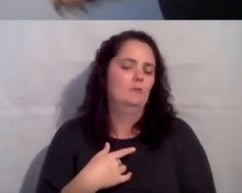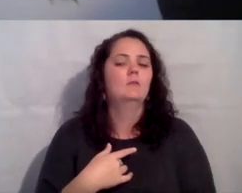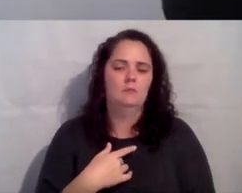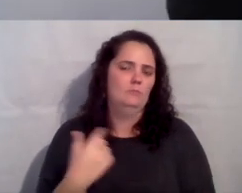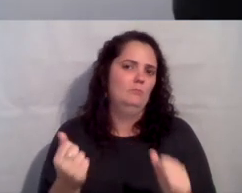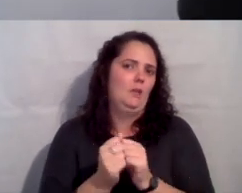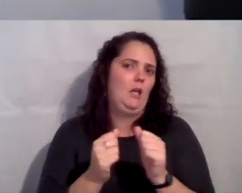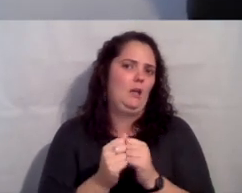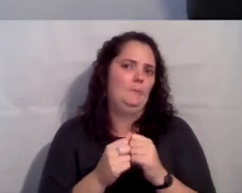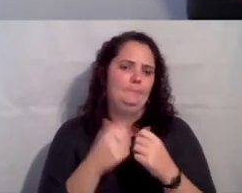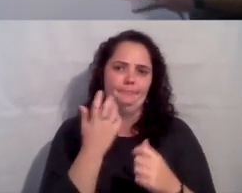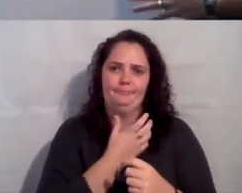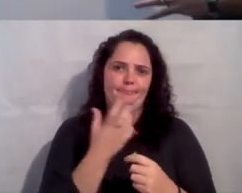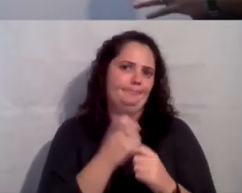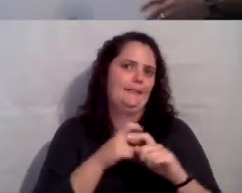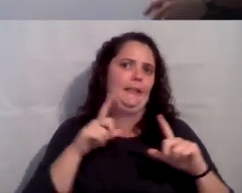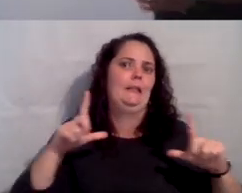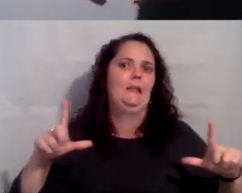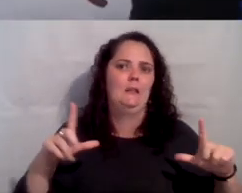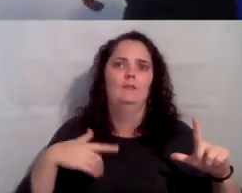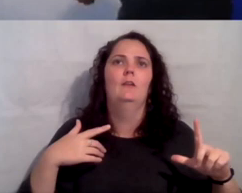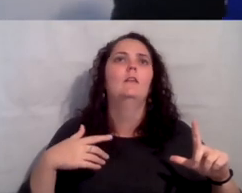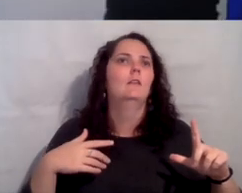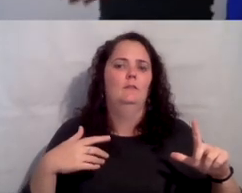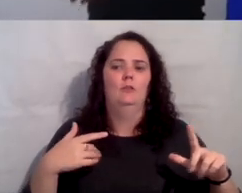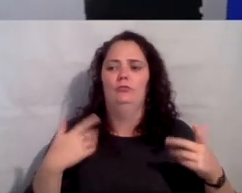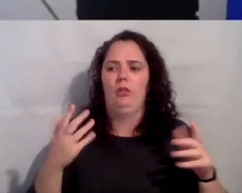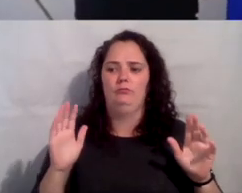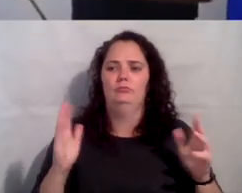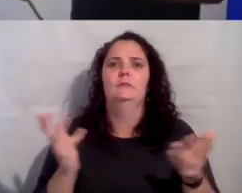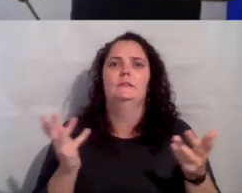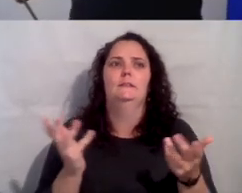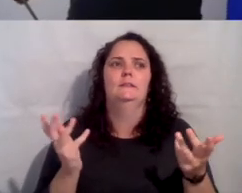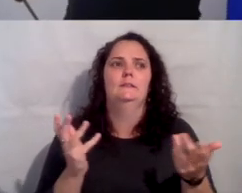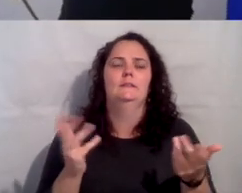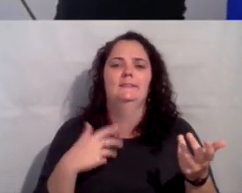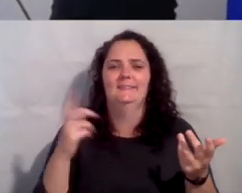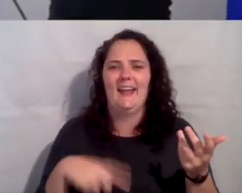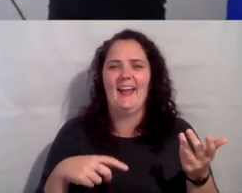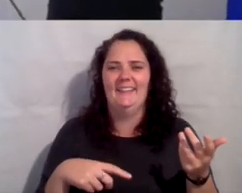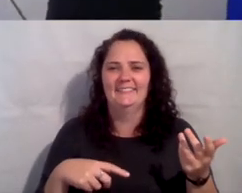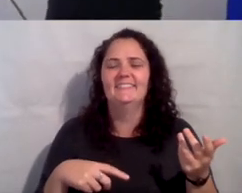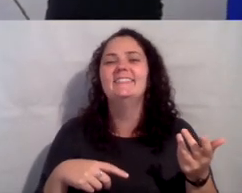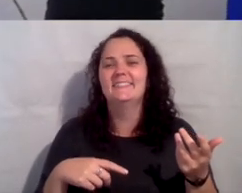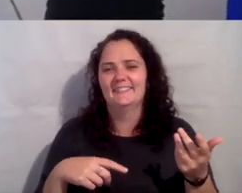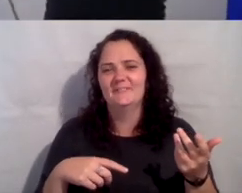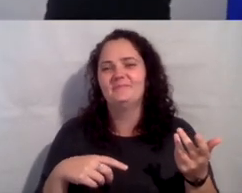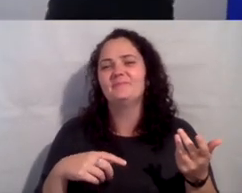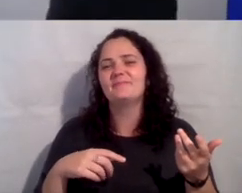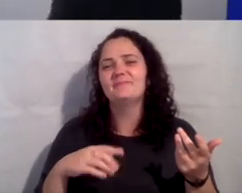you can get quite lost in where you are in space. And one of the things that all of those gesture drawings I showed you from the QAGOMA Collection have in common